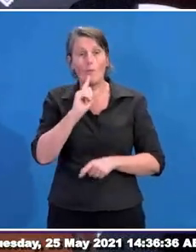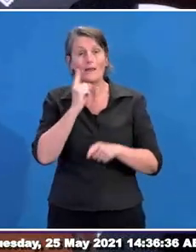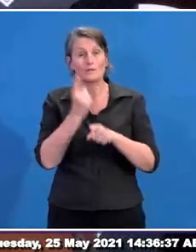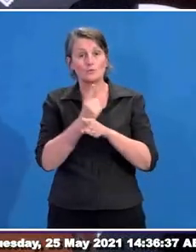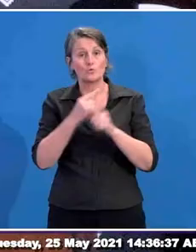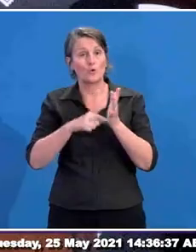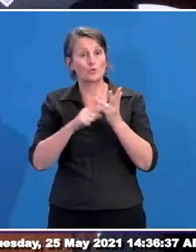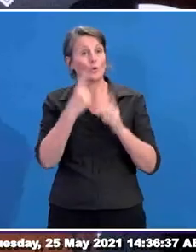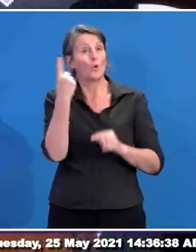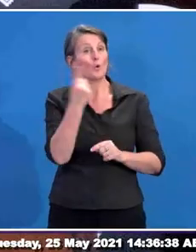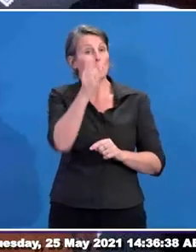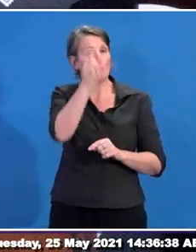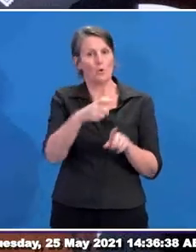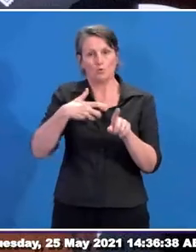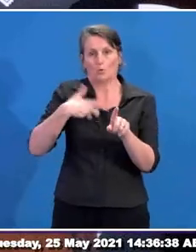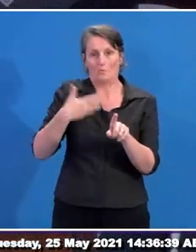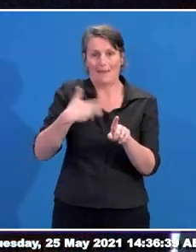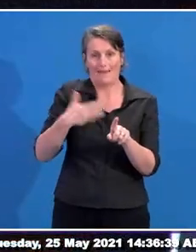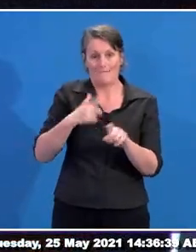person who has brought the grievance?